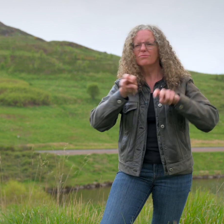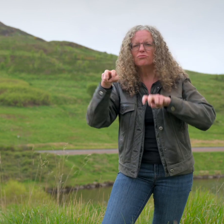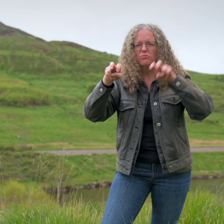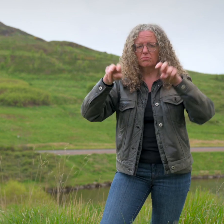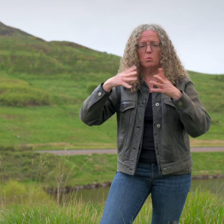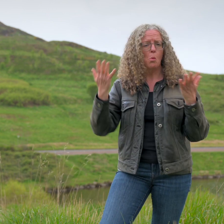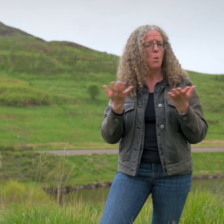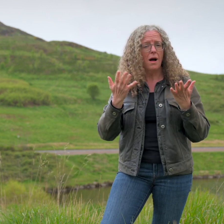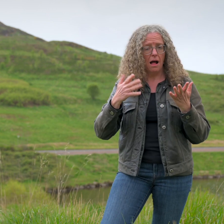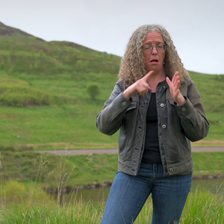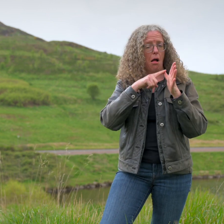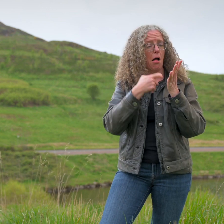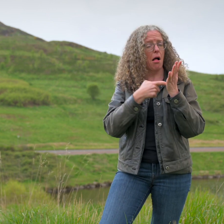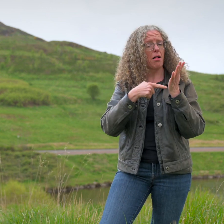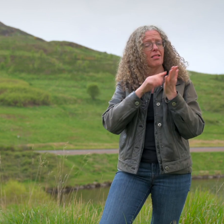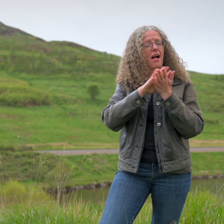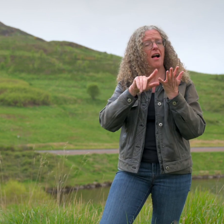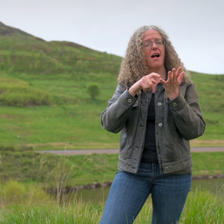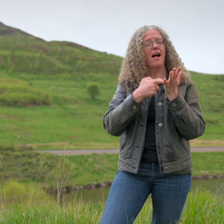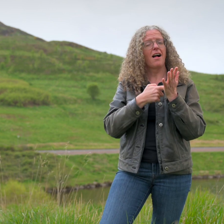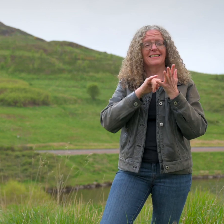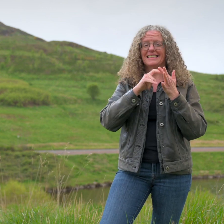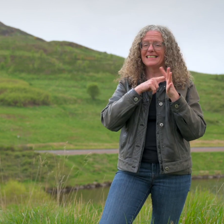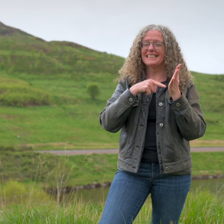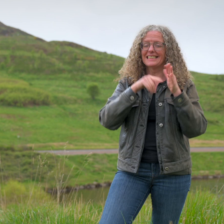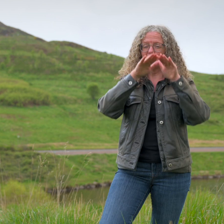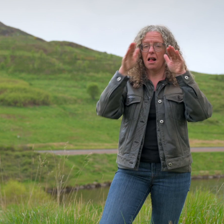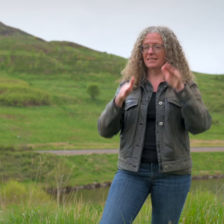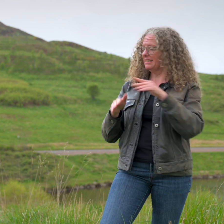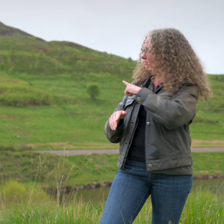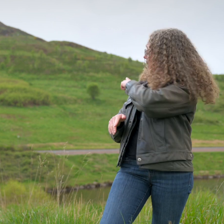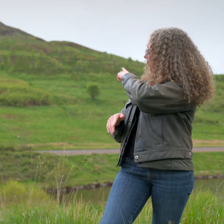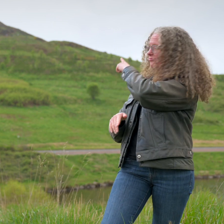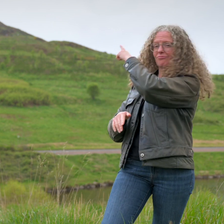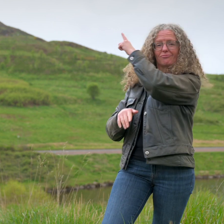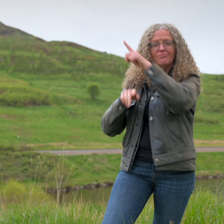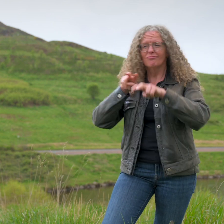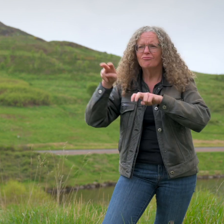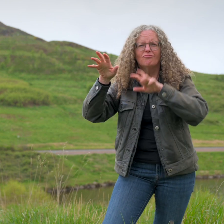in this area known as Arthur’s Seat, which I’ll represent like this, and which is here just behind me.